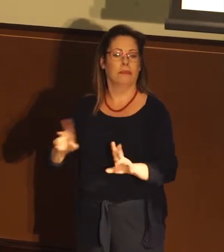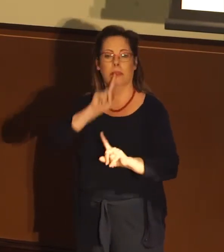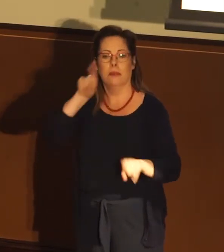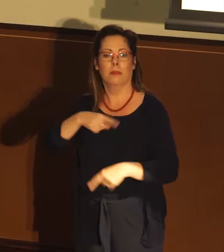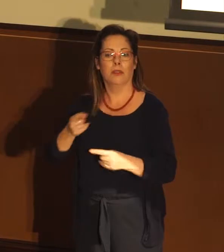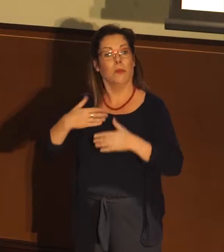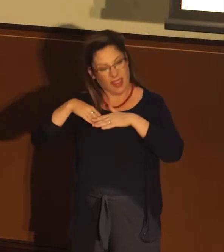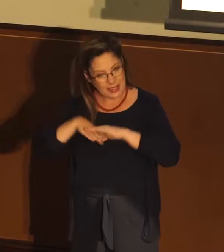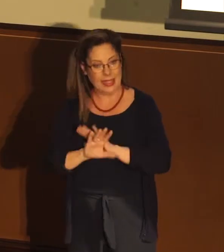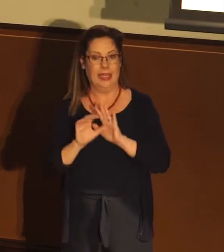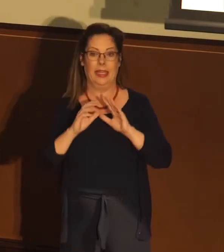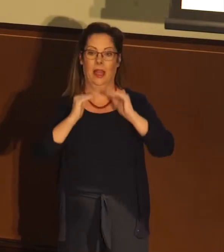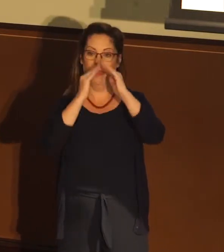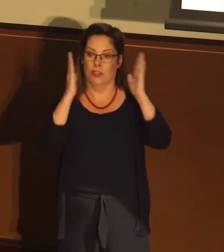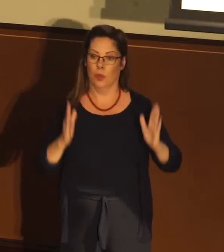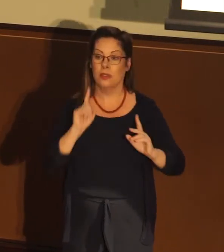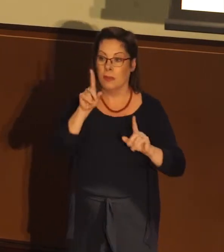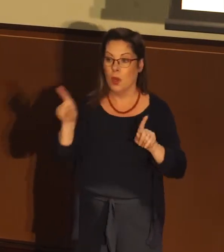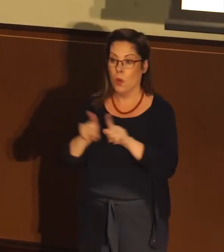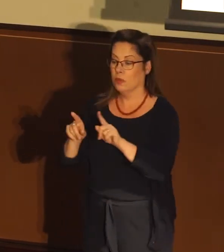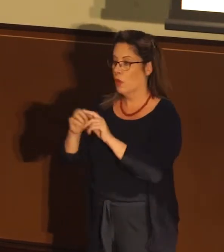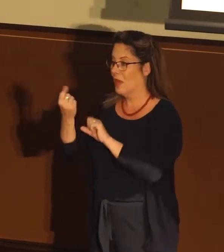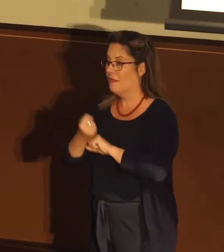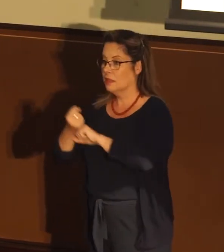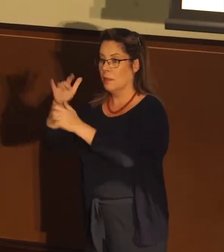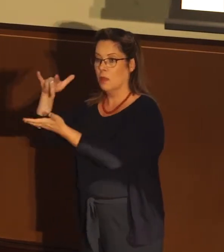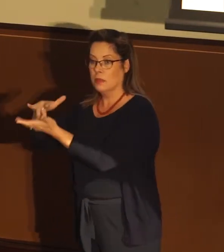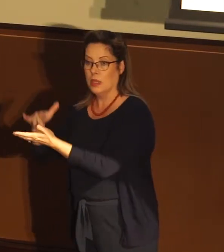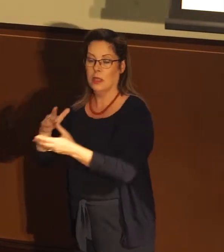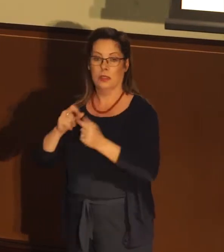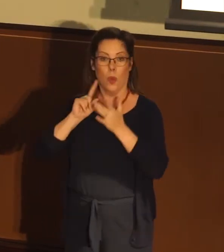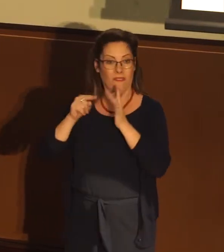We also have support centres. We have IT, we have merchandising, we have marketing.